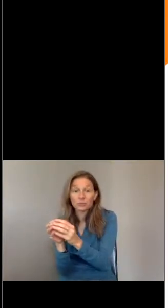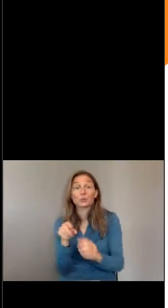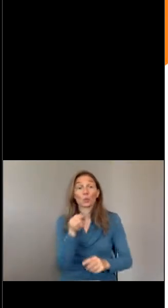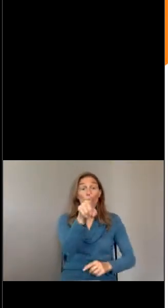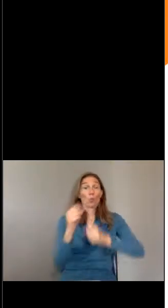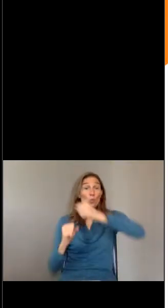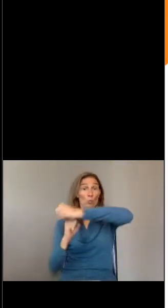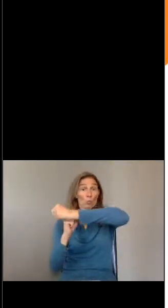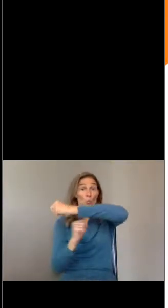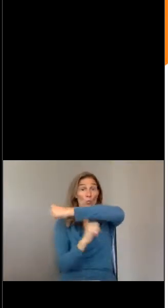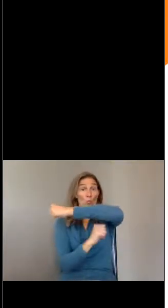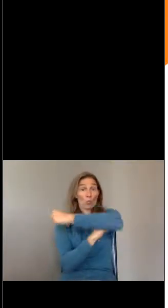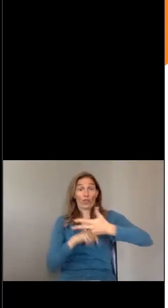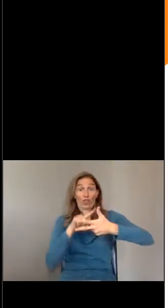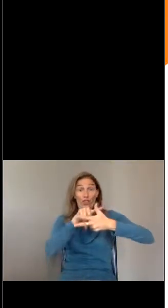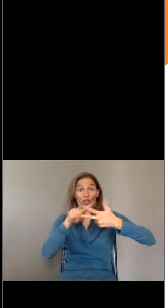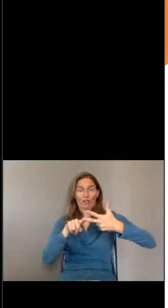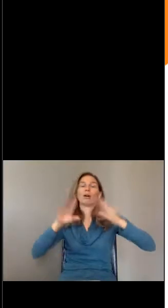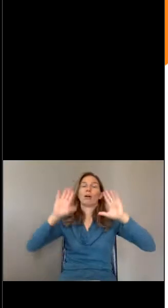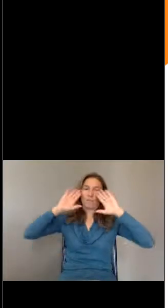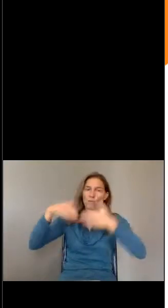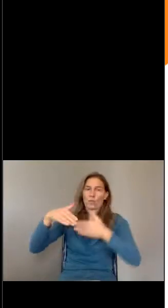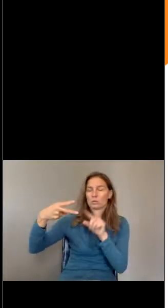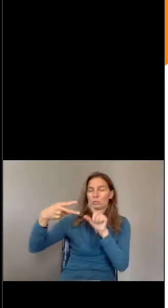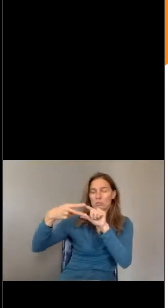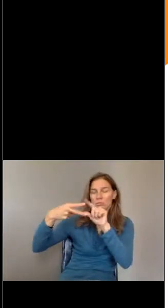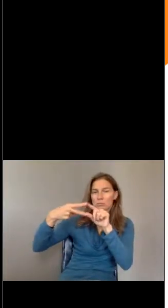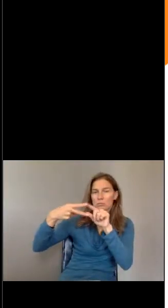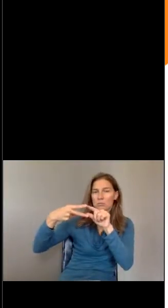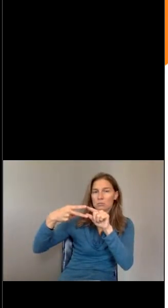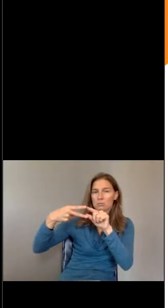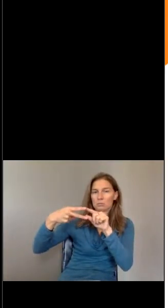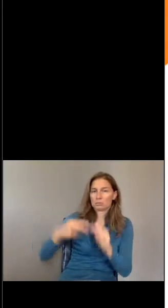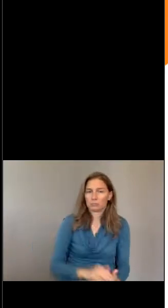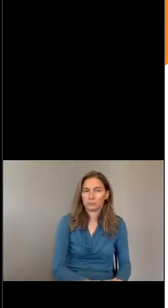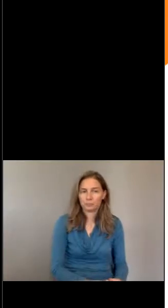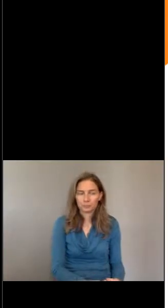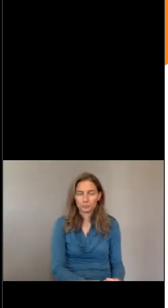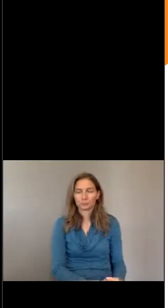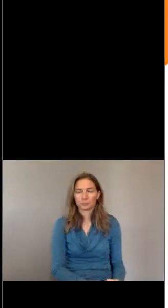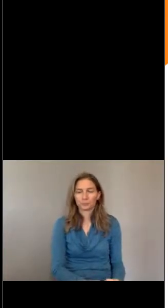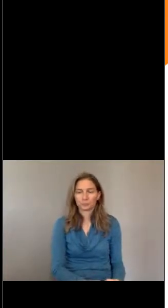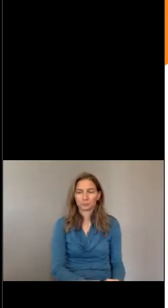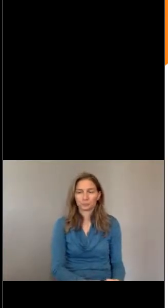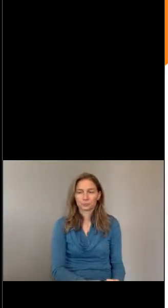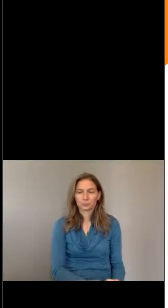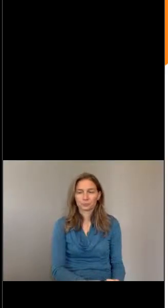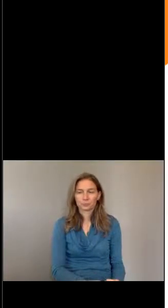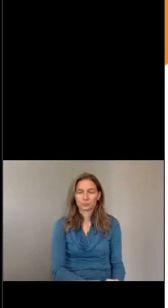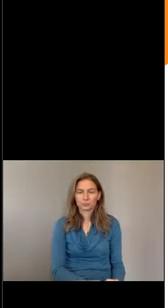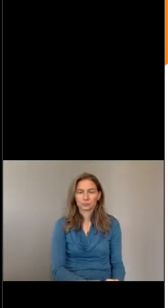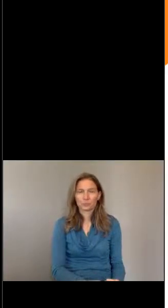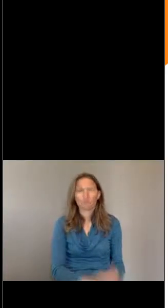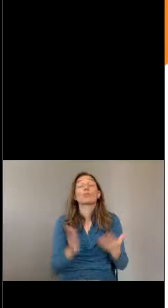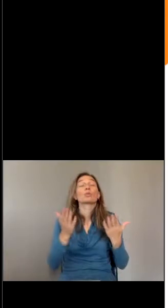So based on that, what we've defined is the current problems, evidence and research.